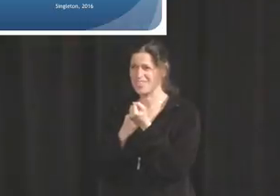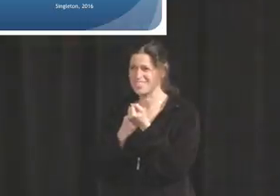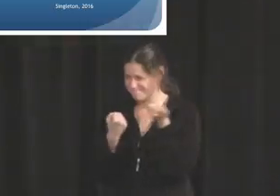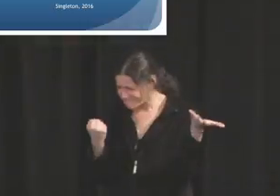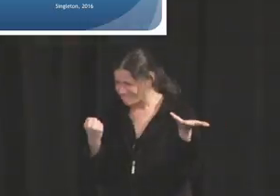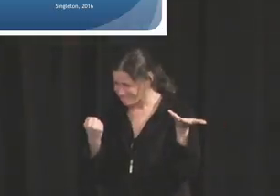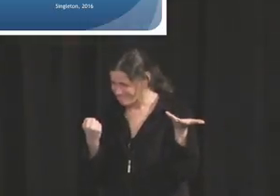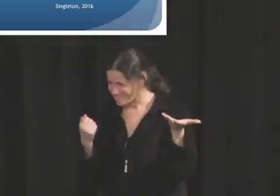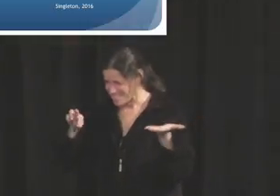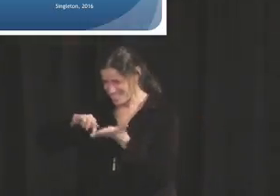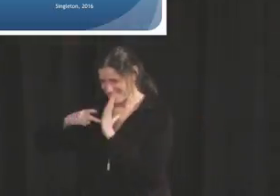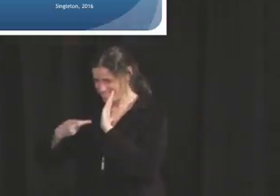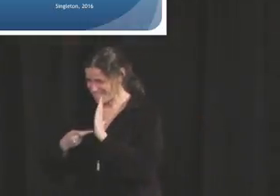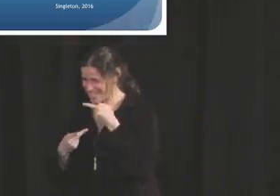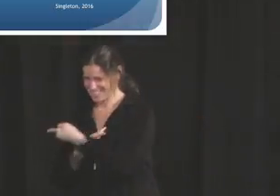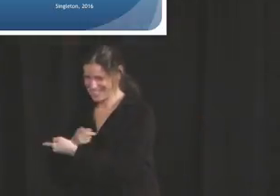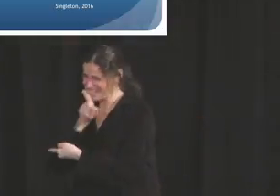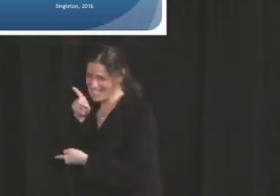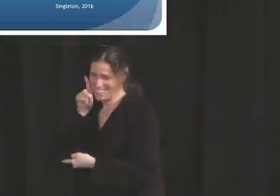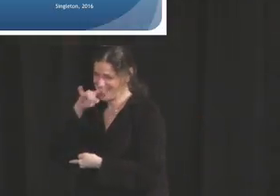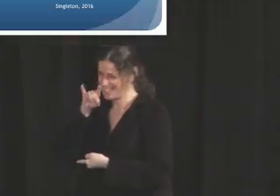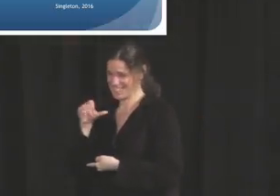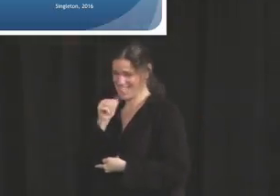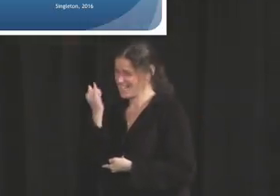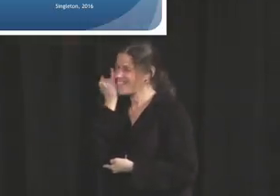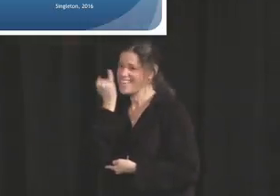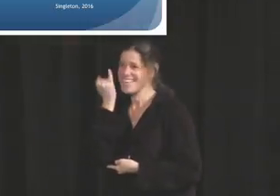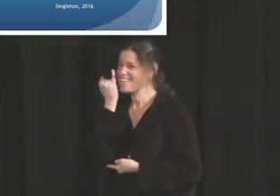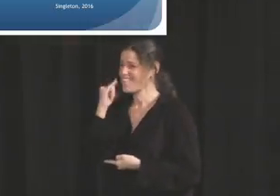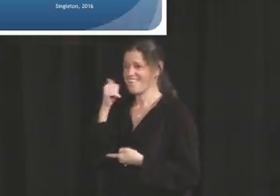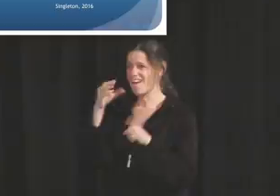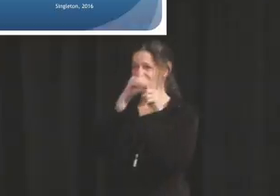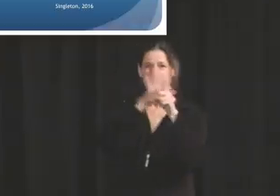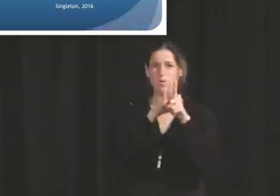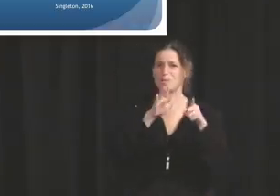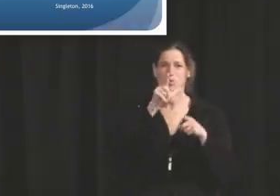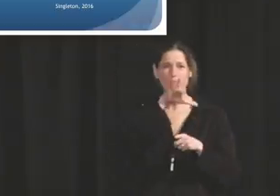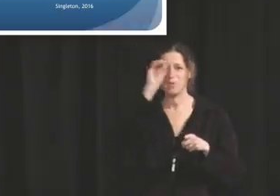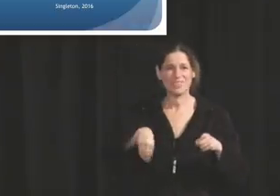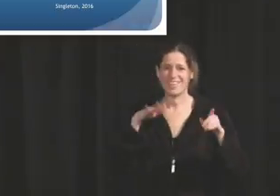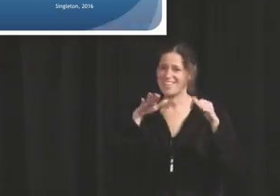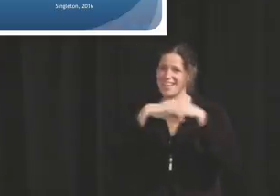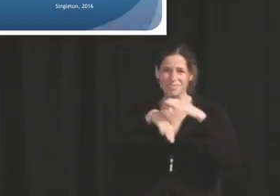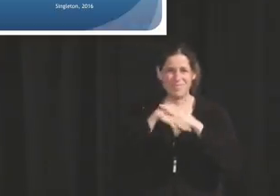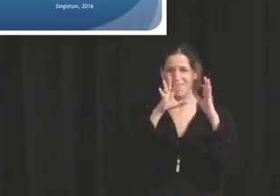a preponderance of evidence, if deaf and hard-of-hearing children have not acquired a language early,